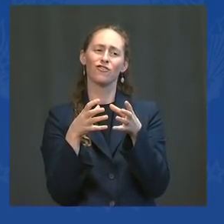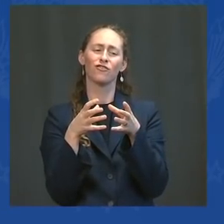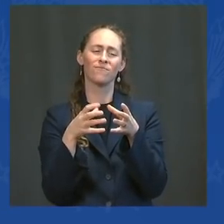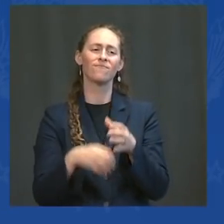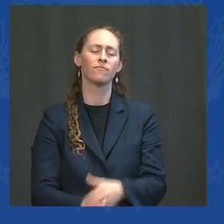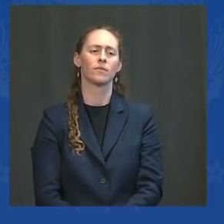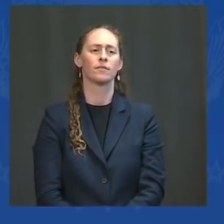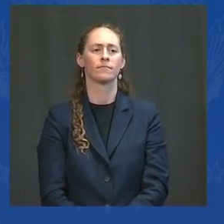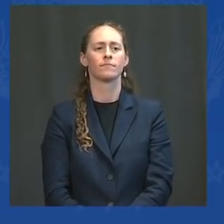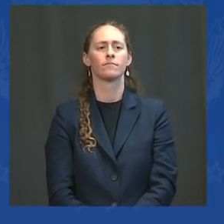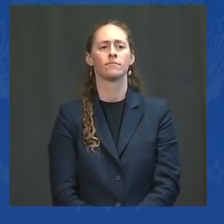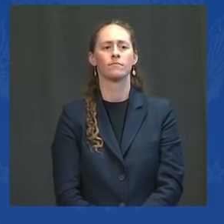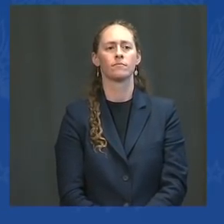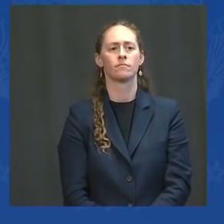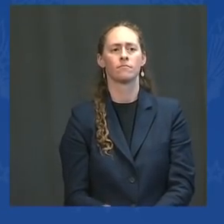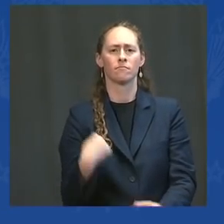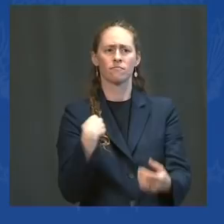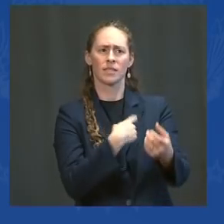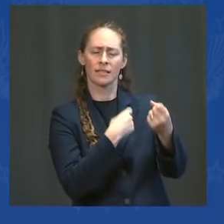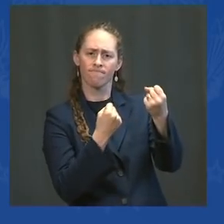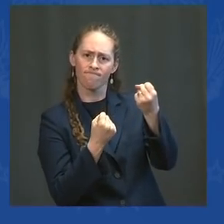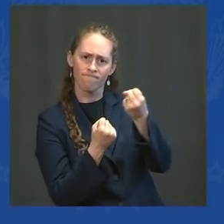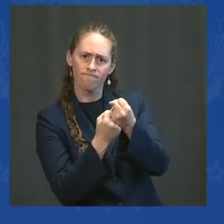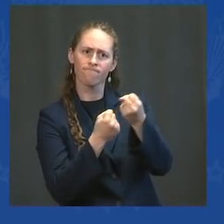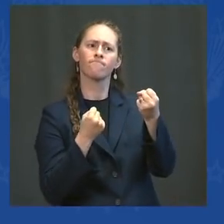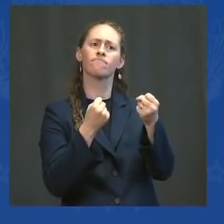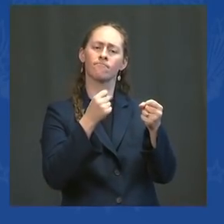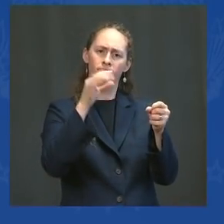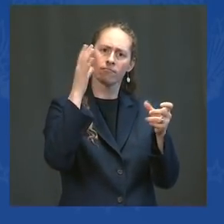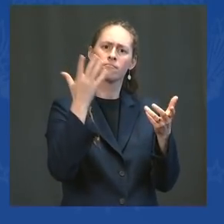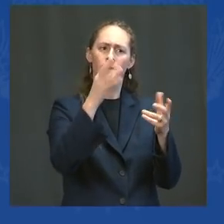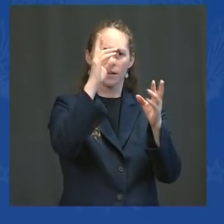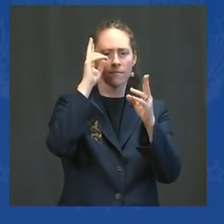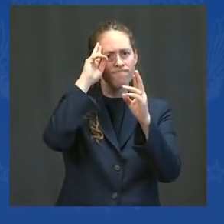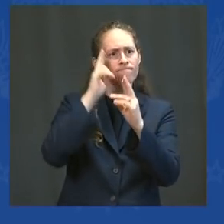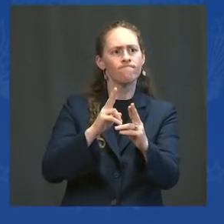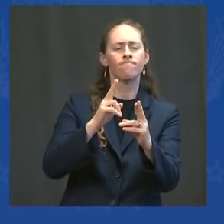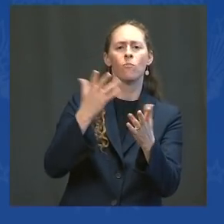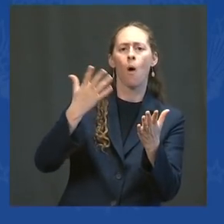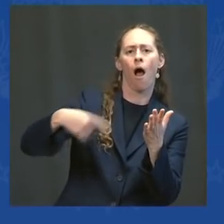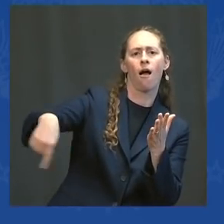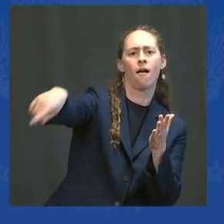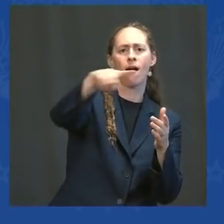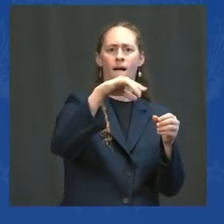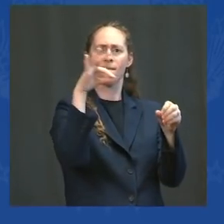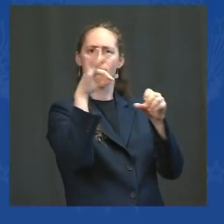and the voice of the American people as those officers continued,